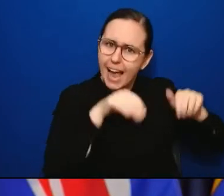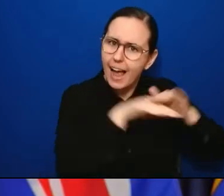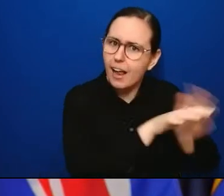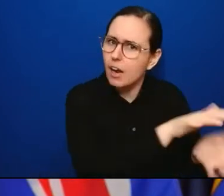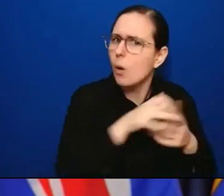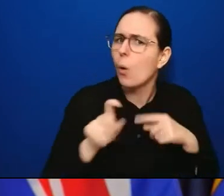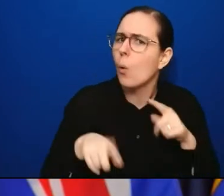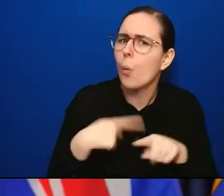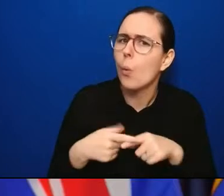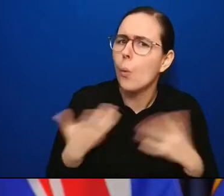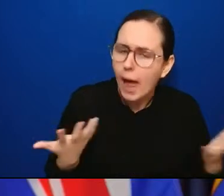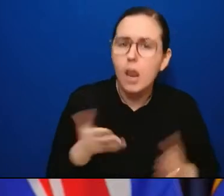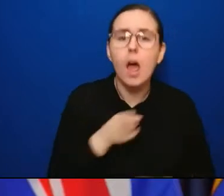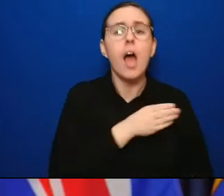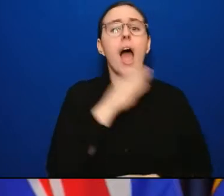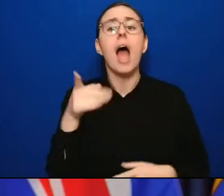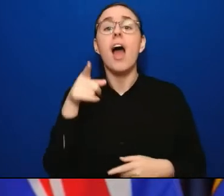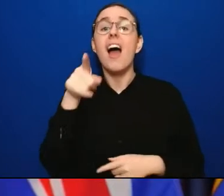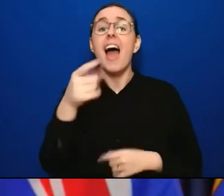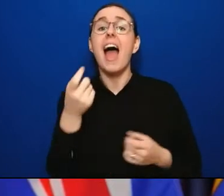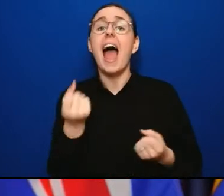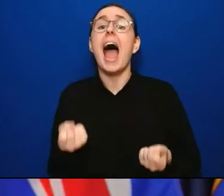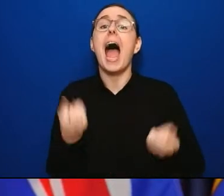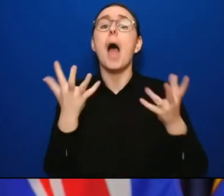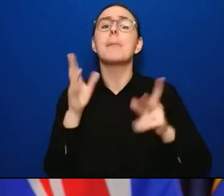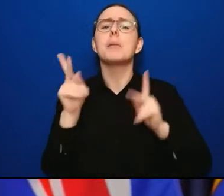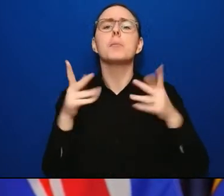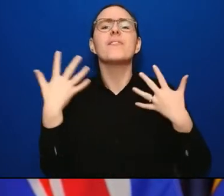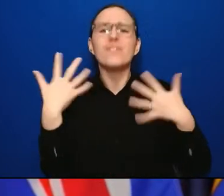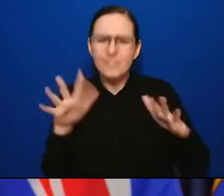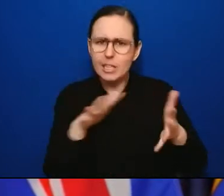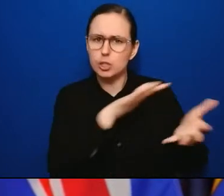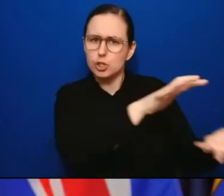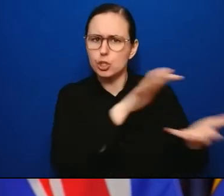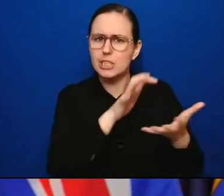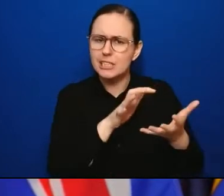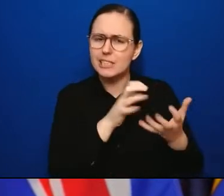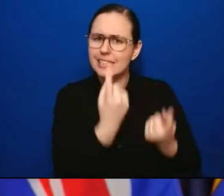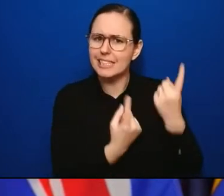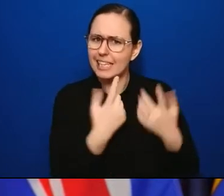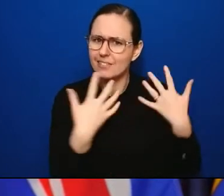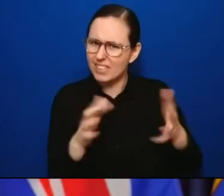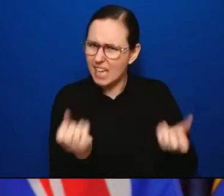many people over 70 have collected their rapid tests? Um